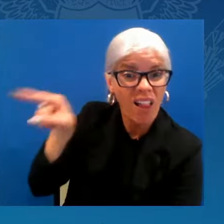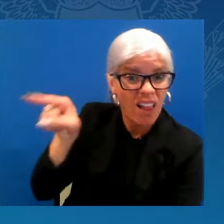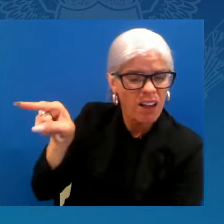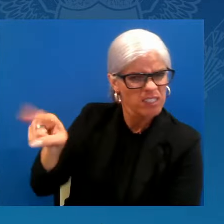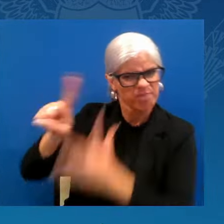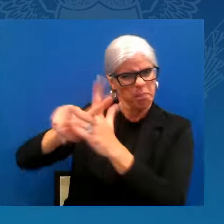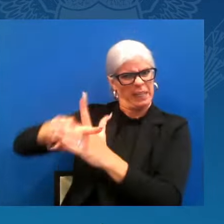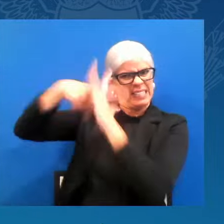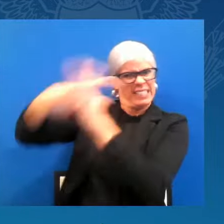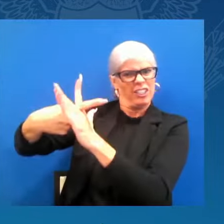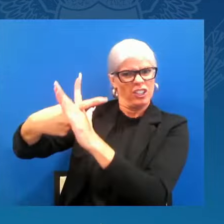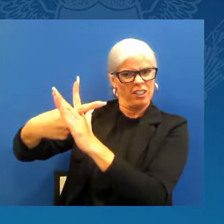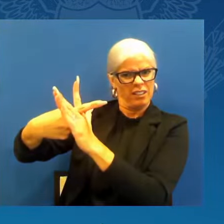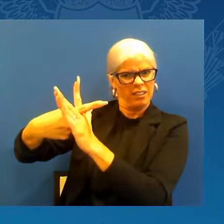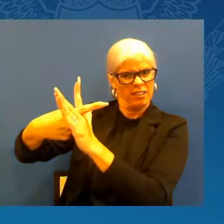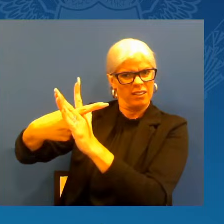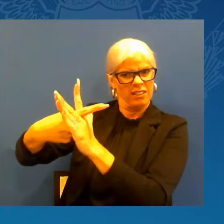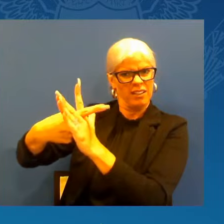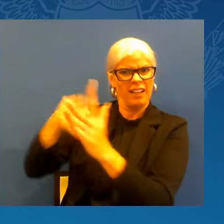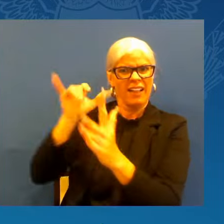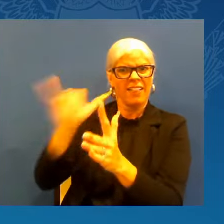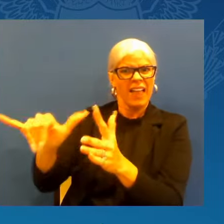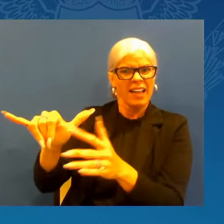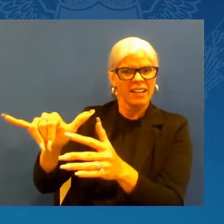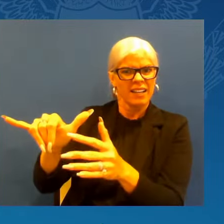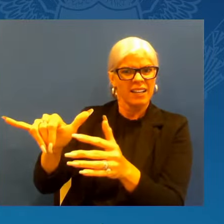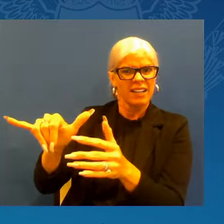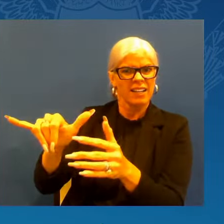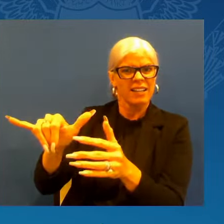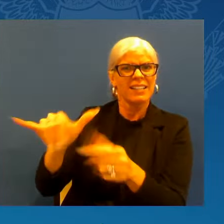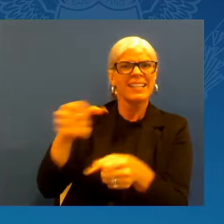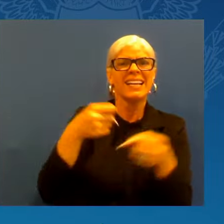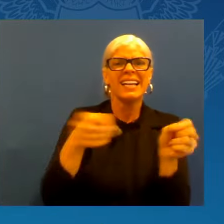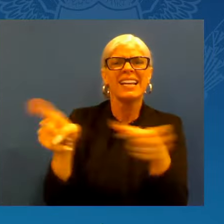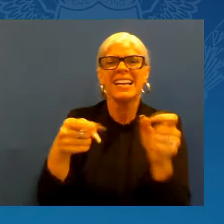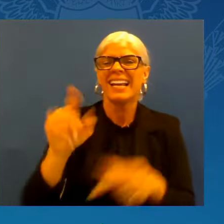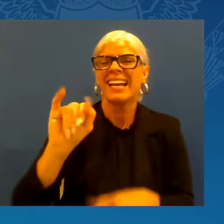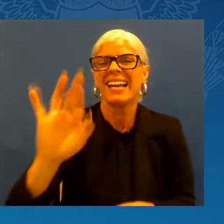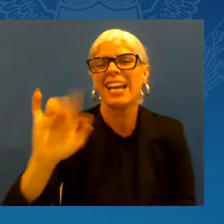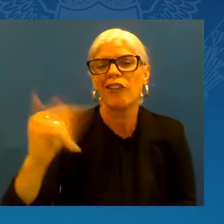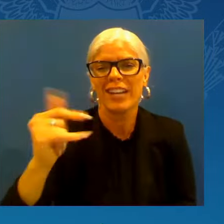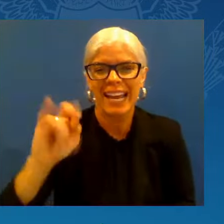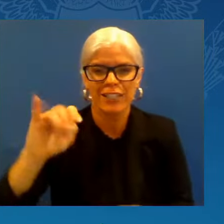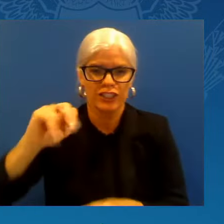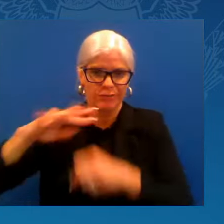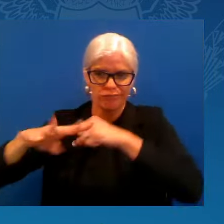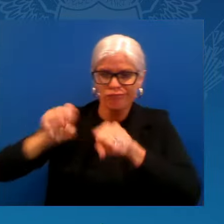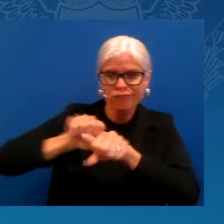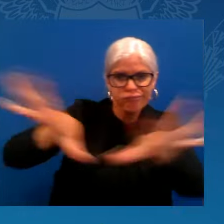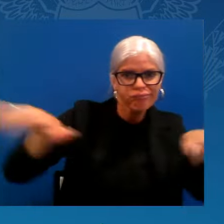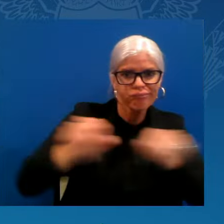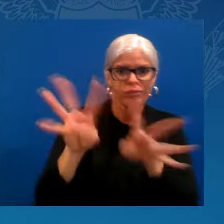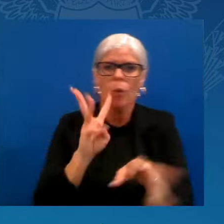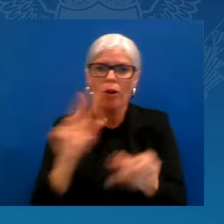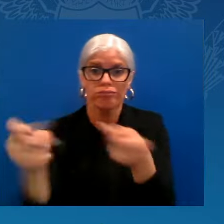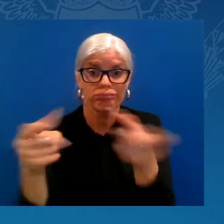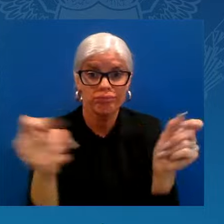that brought water to desert farms. Israel pioneered desalination technology,